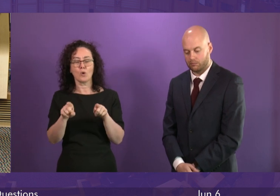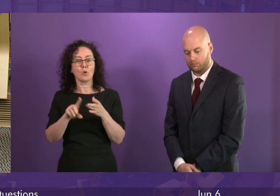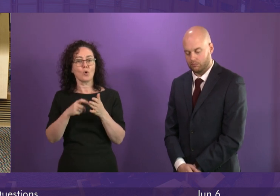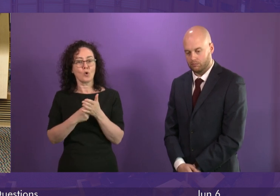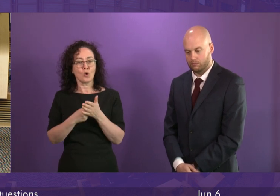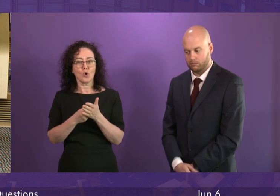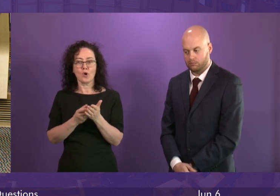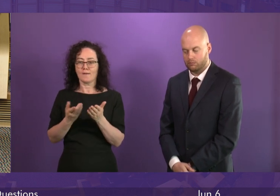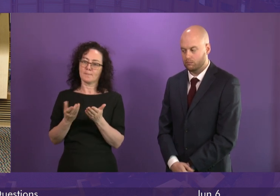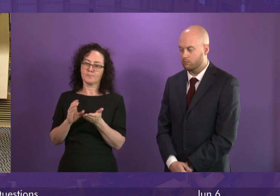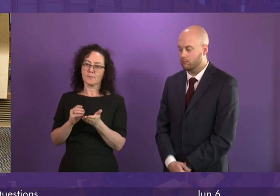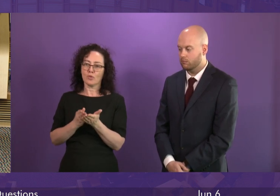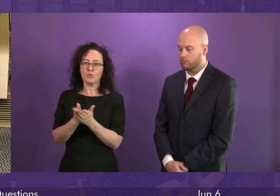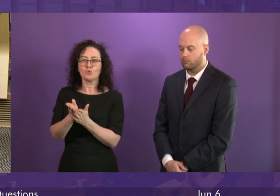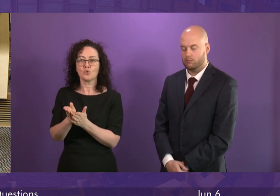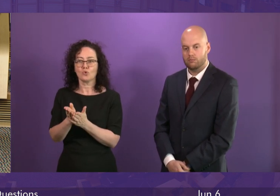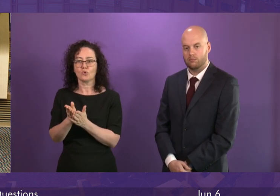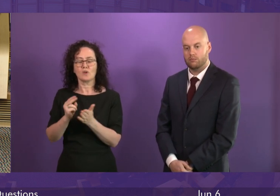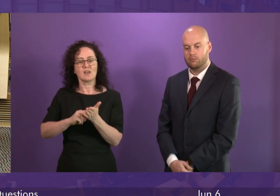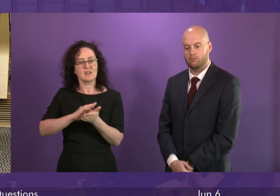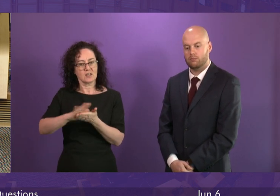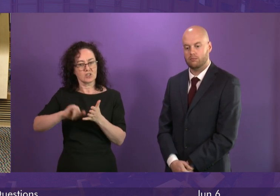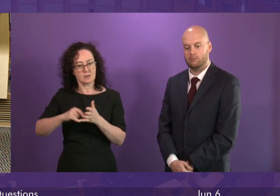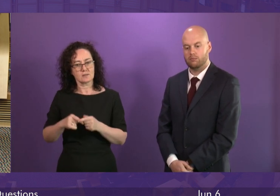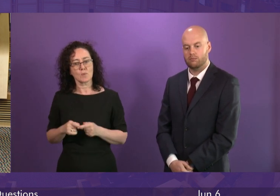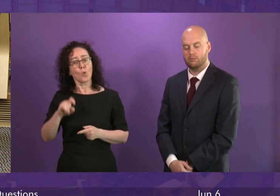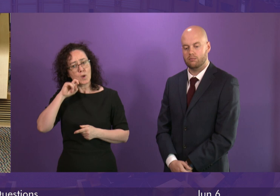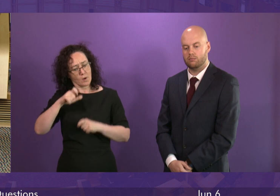health service. All those different interventions will be taken forward to strengthen mental